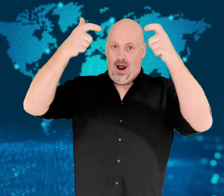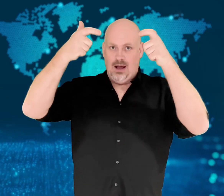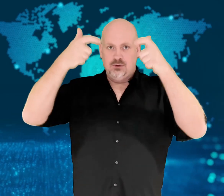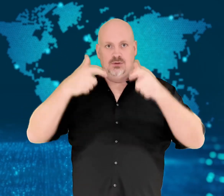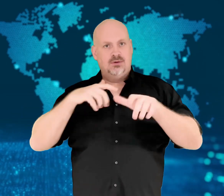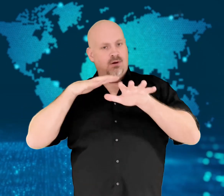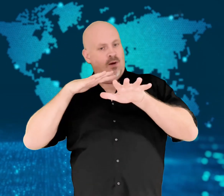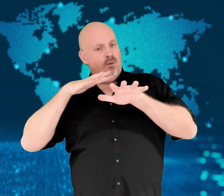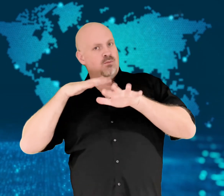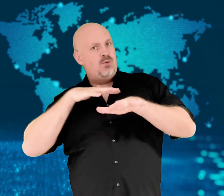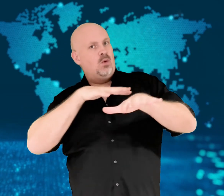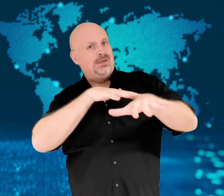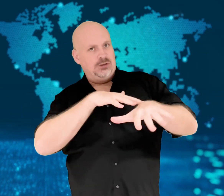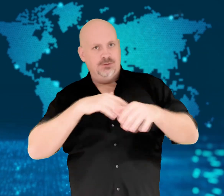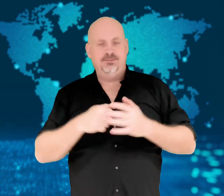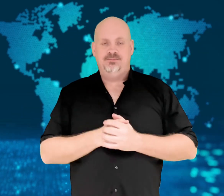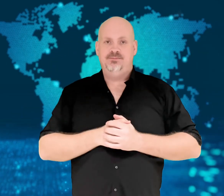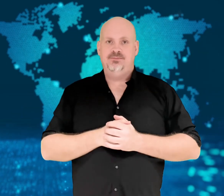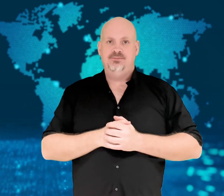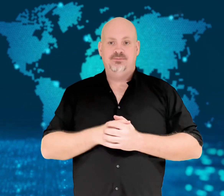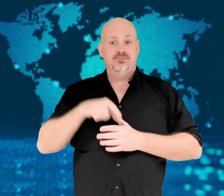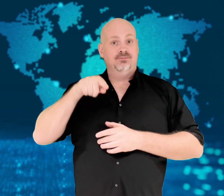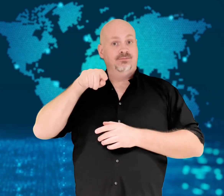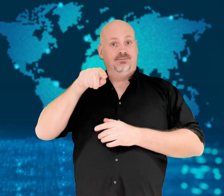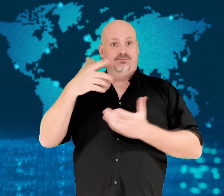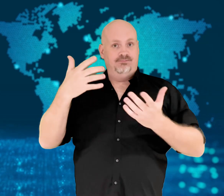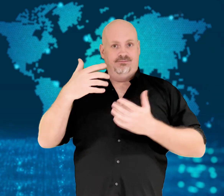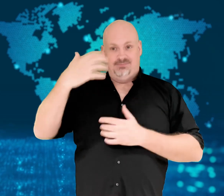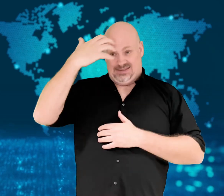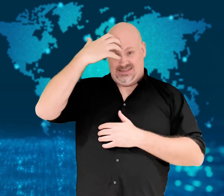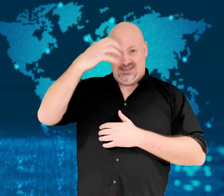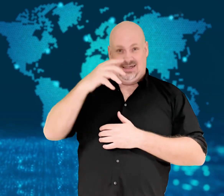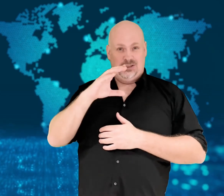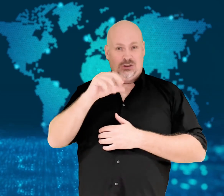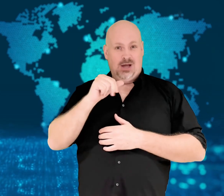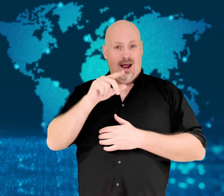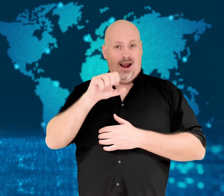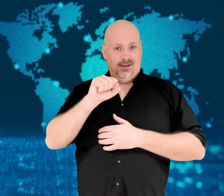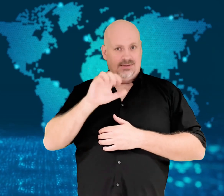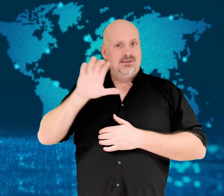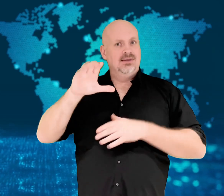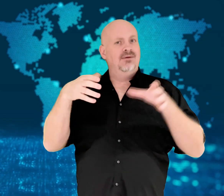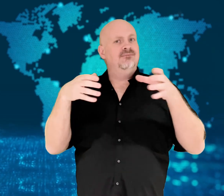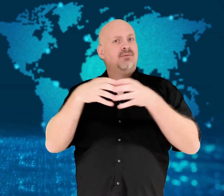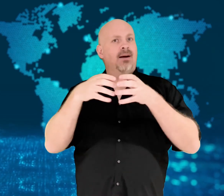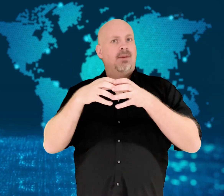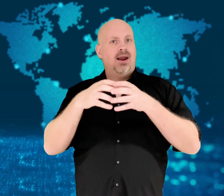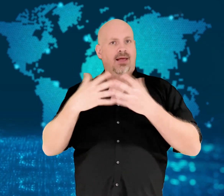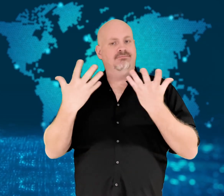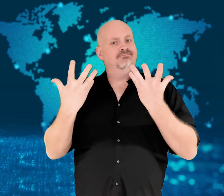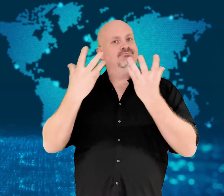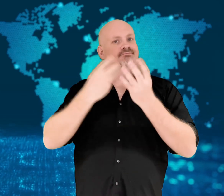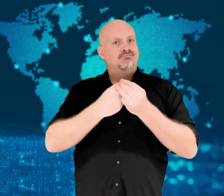Later there will be another procession known as "The Coronation Processions."